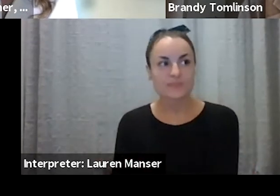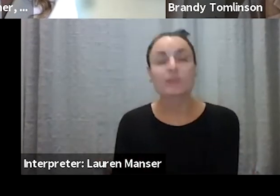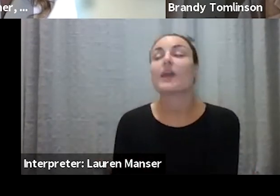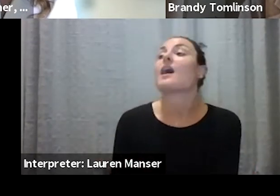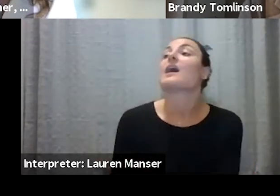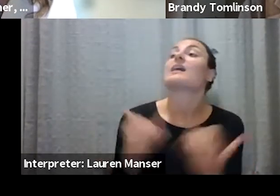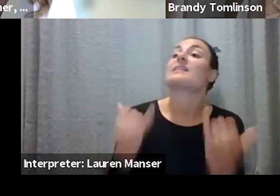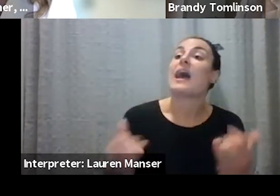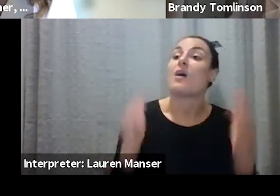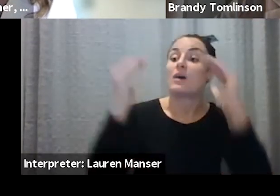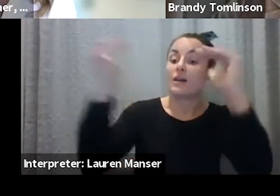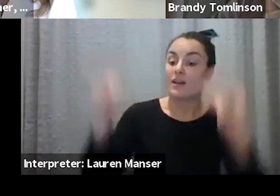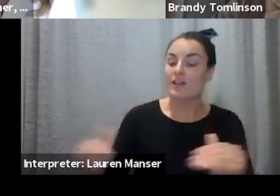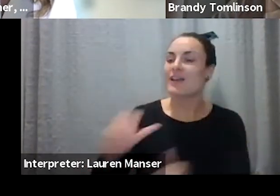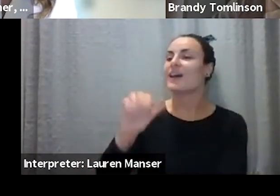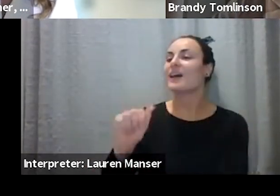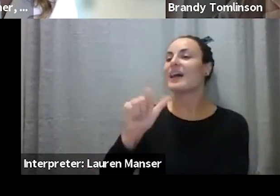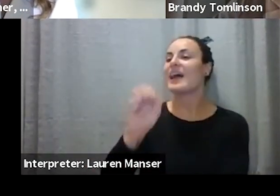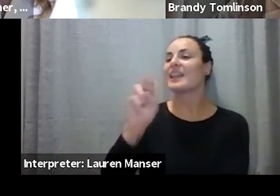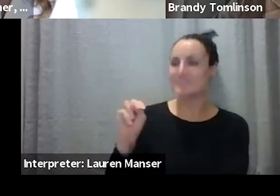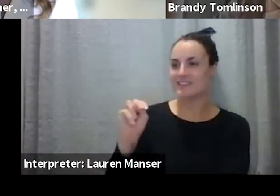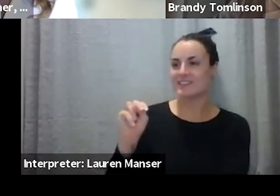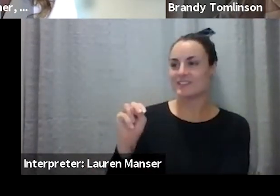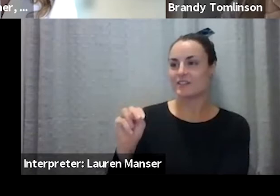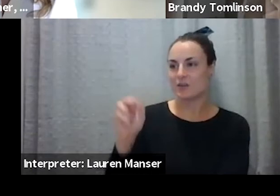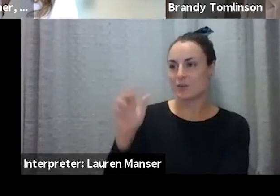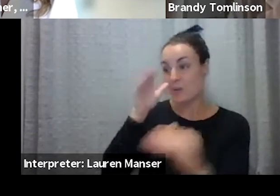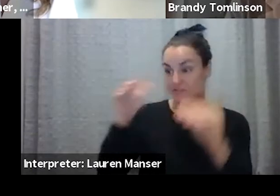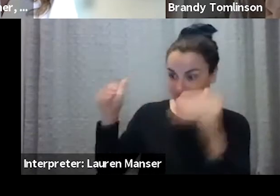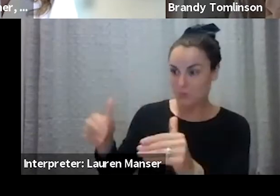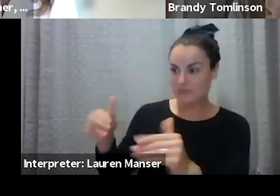Of course, COVID has never really gone away.